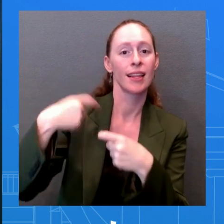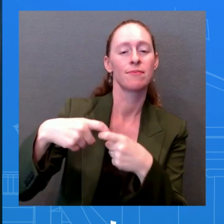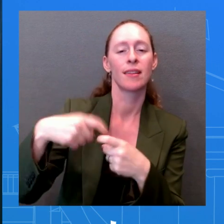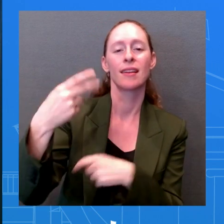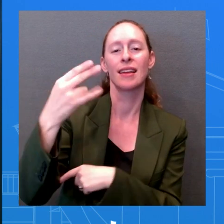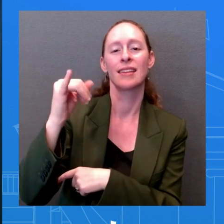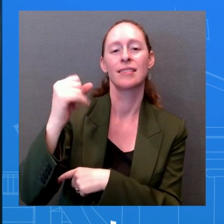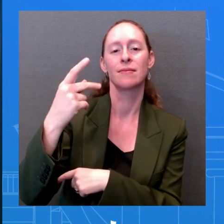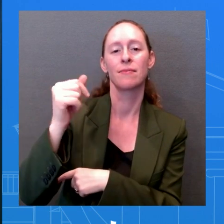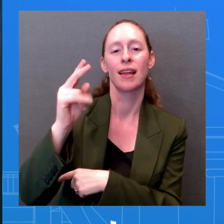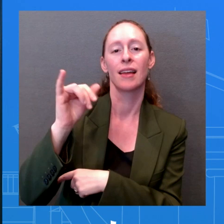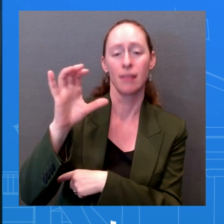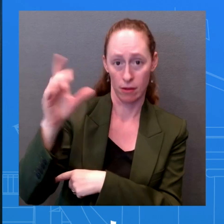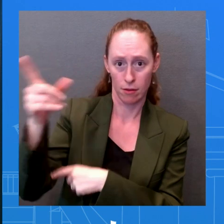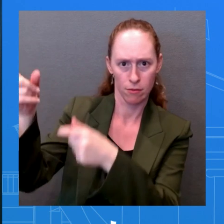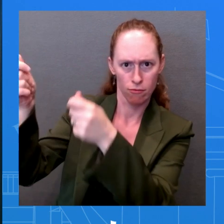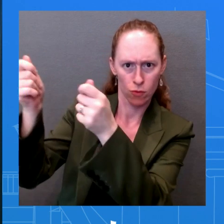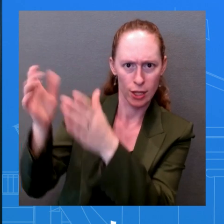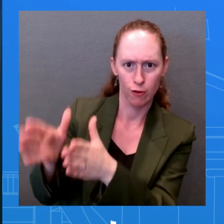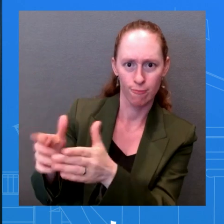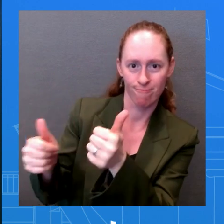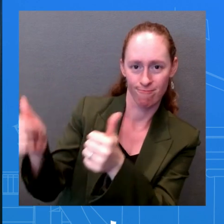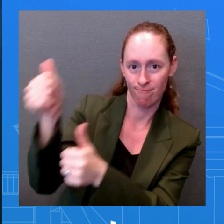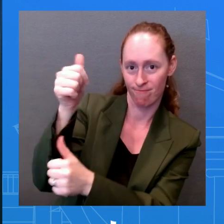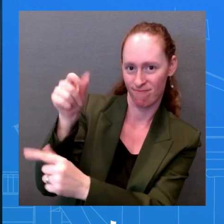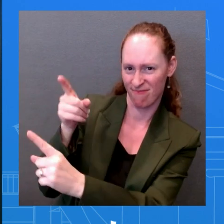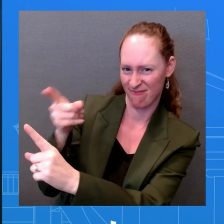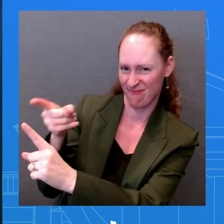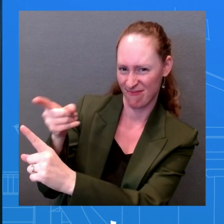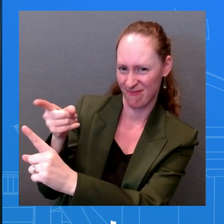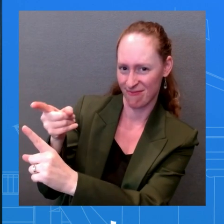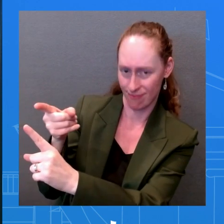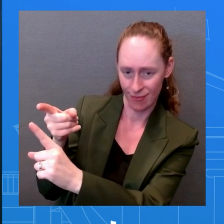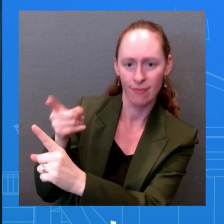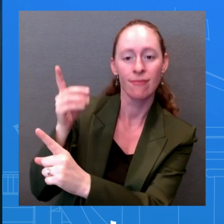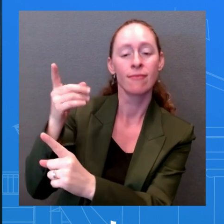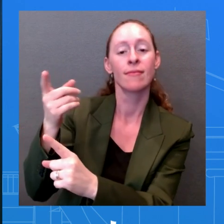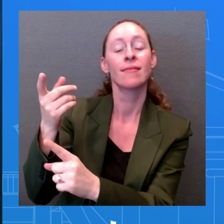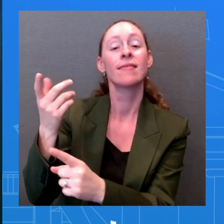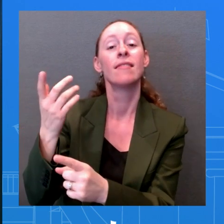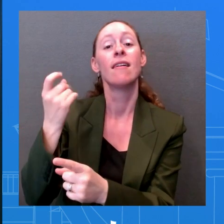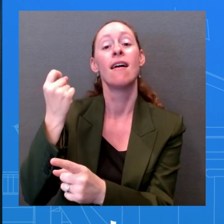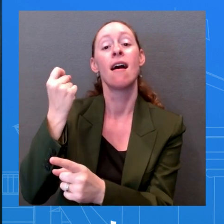In 2020, Luisana, a Venezuelan immigrant, became a U.S. citizen